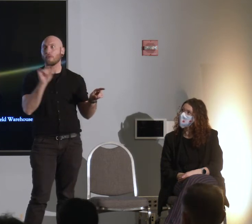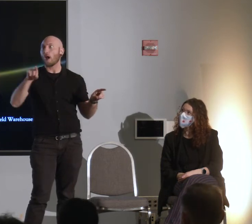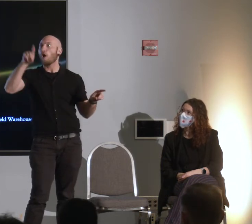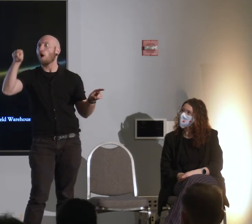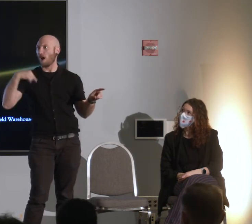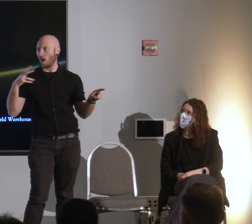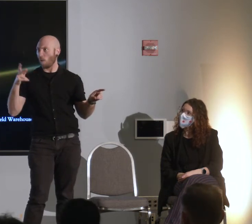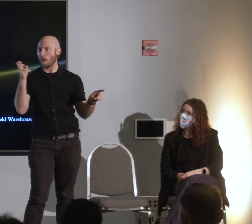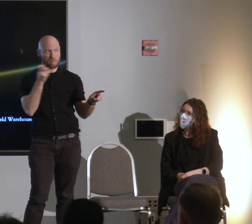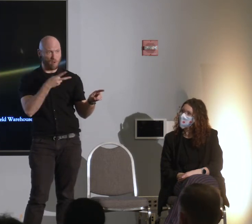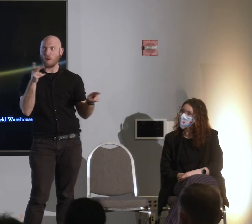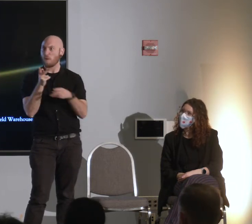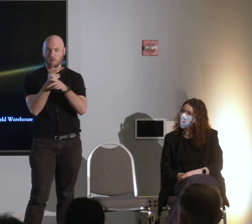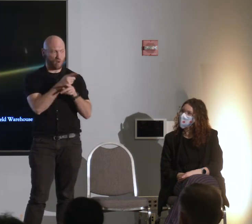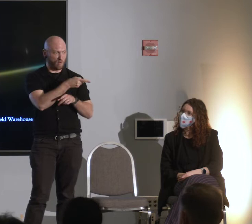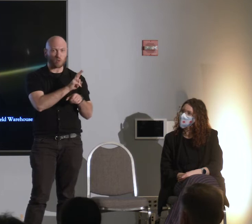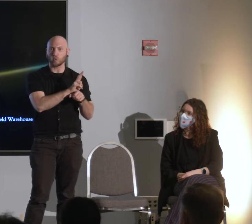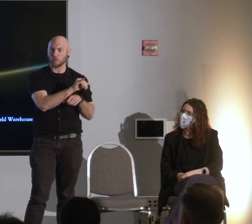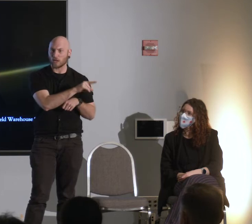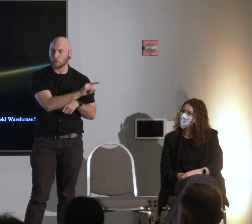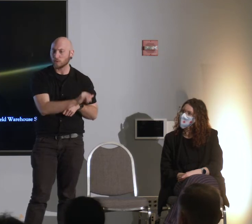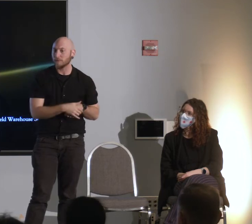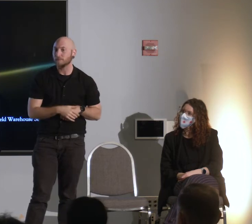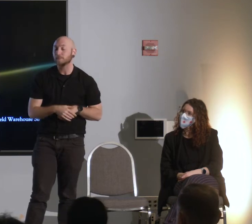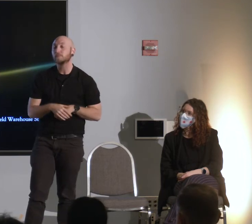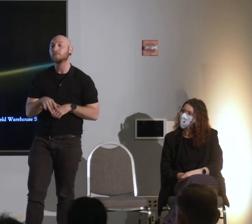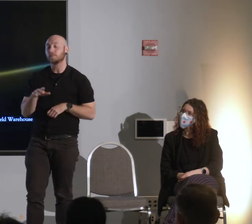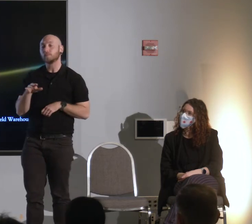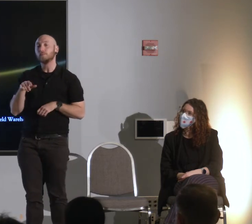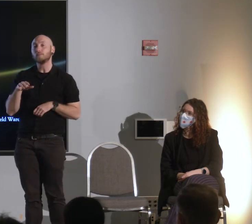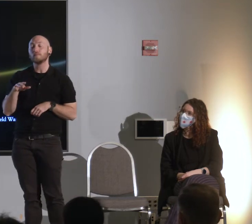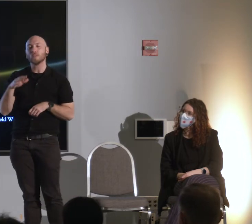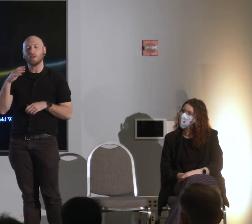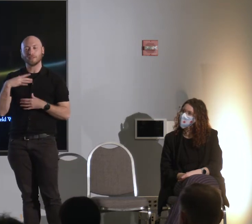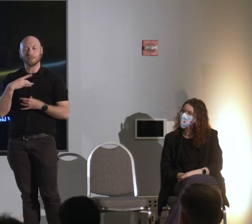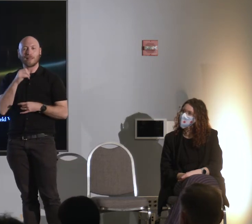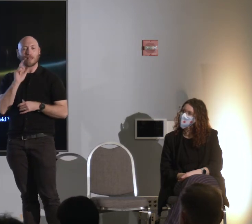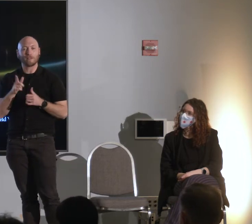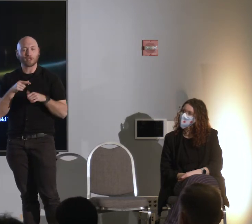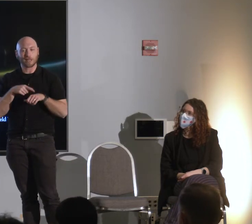Nor was this Sullivan's first encounter with Richardson. As a kid, as a Boston kid, he